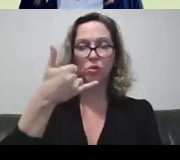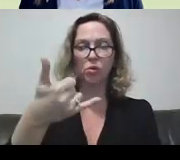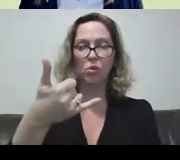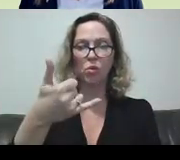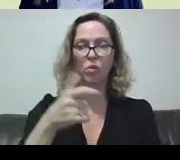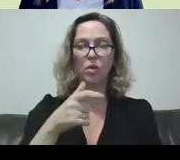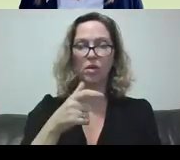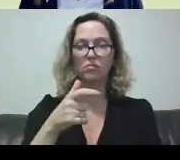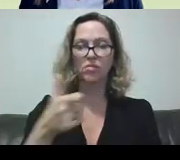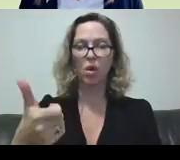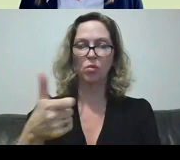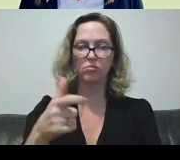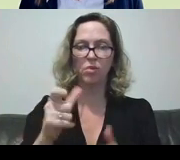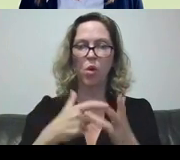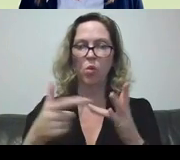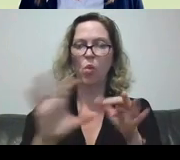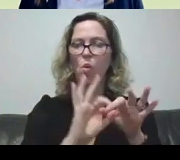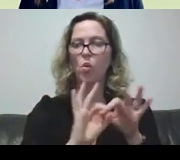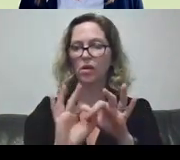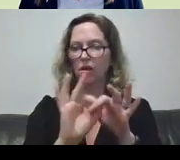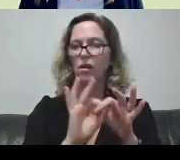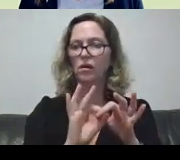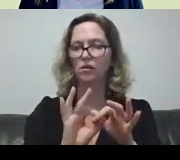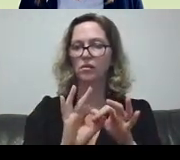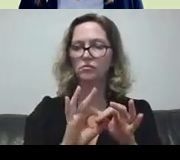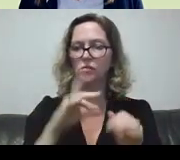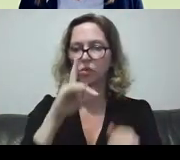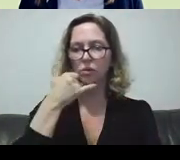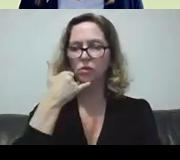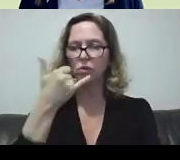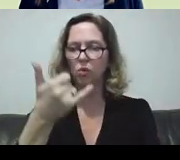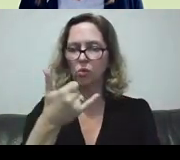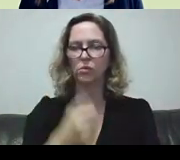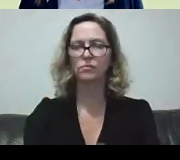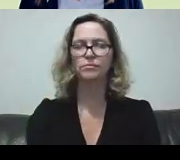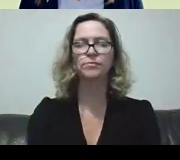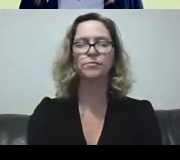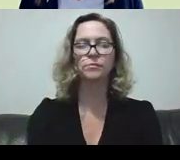directly